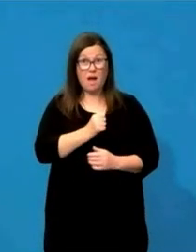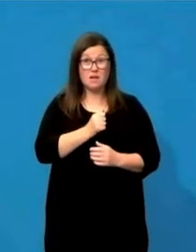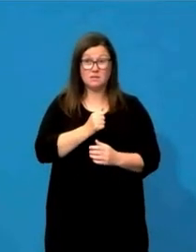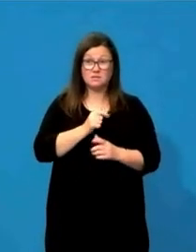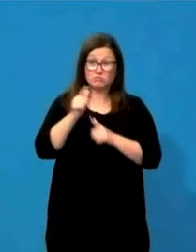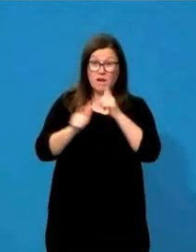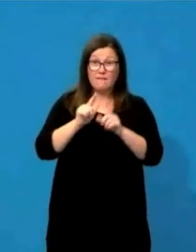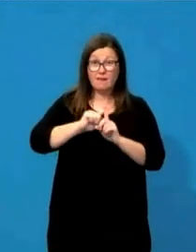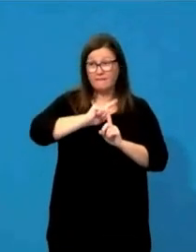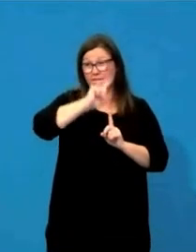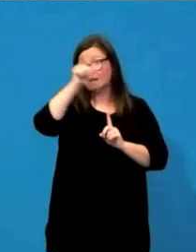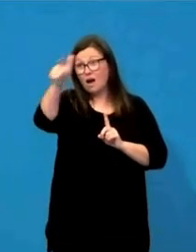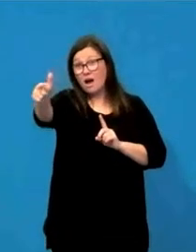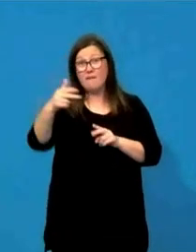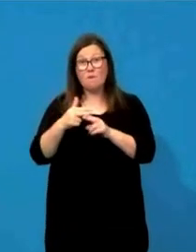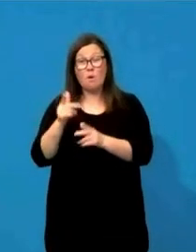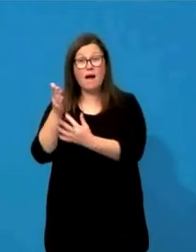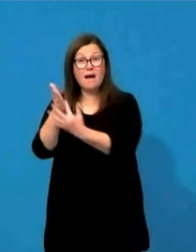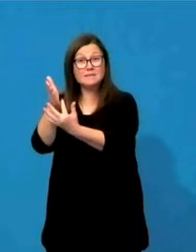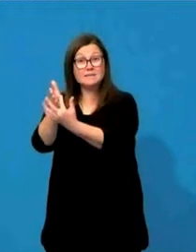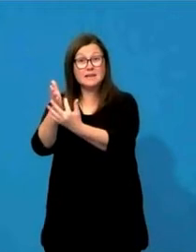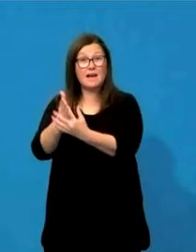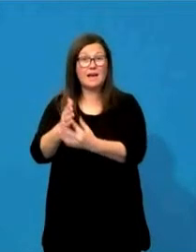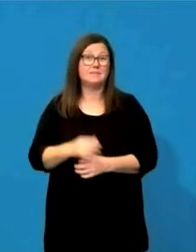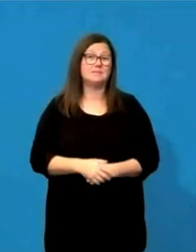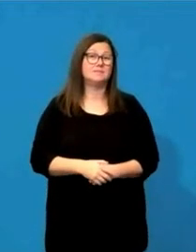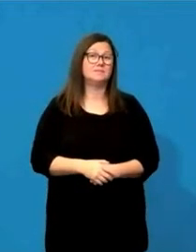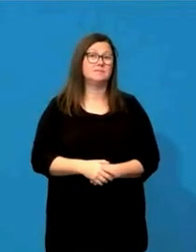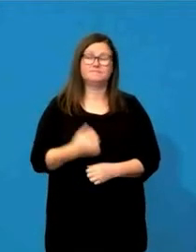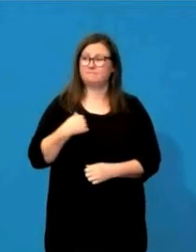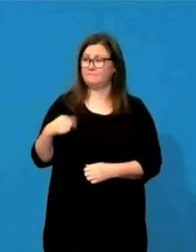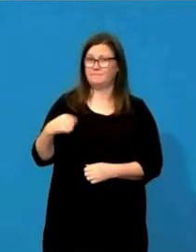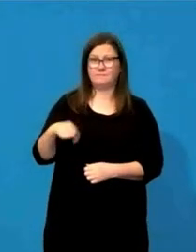We should be - we should be able to have the same things that other places have.